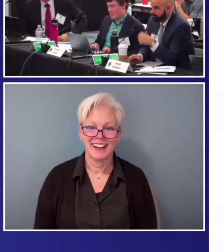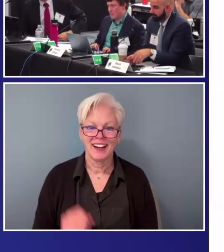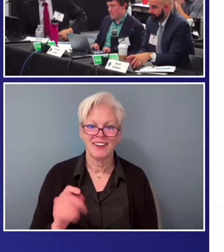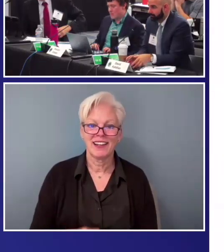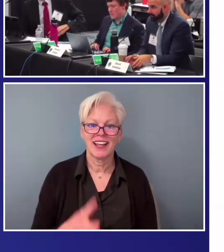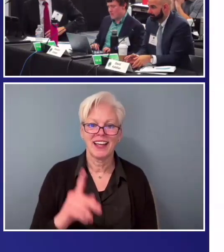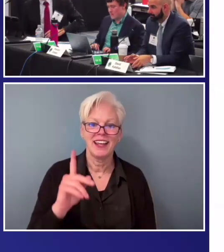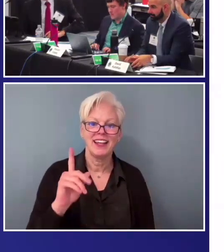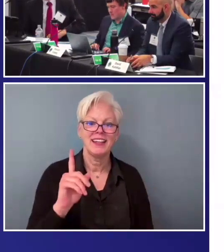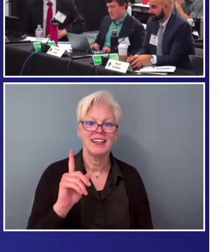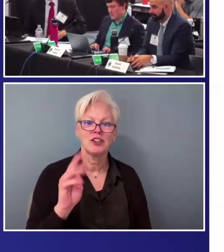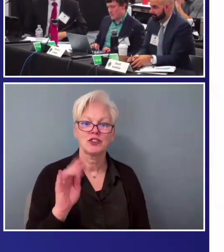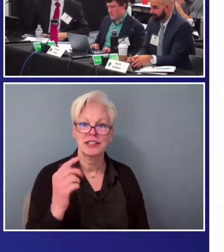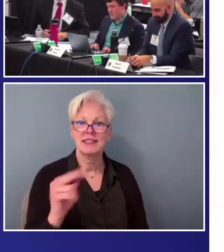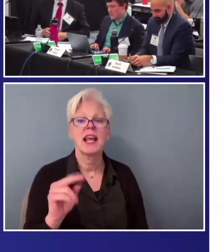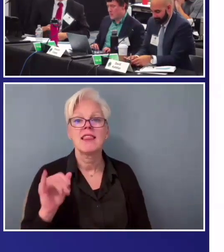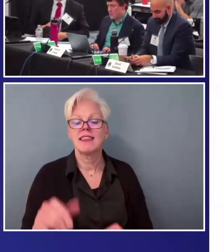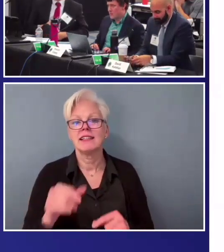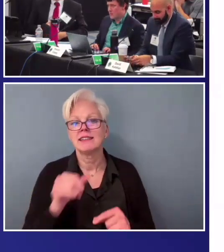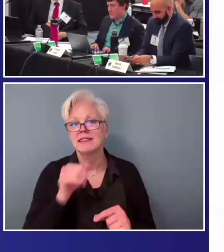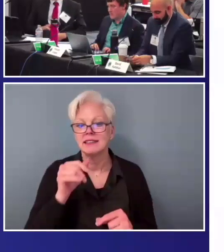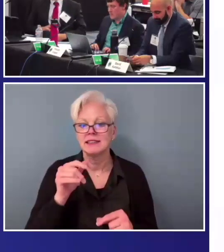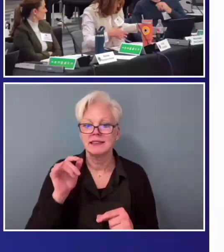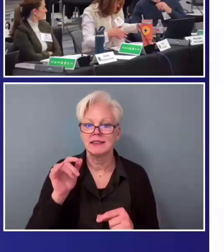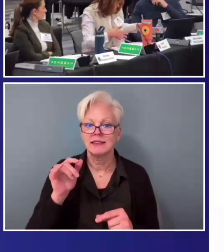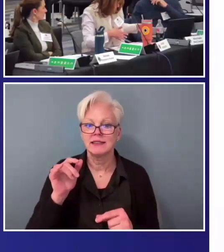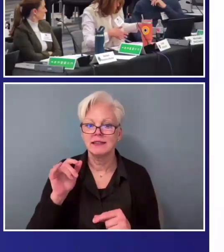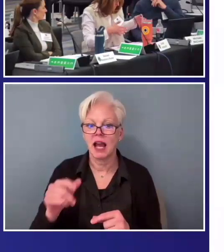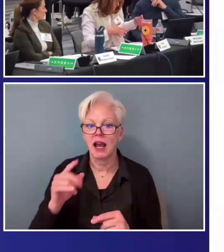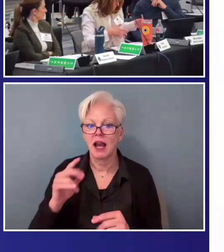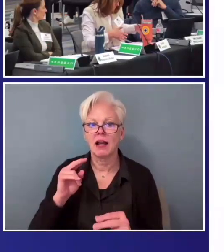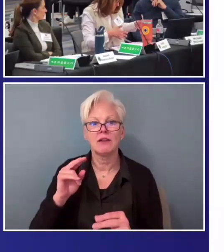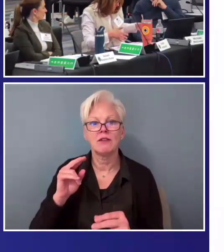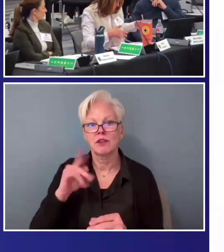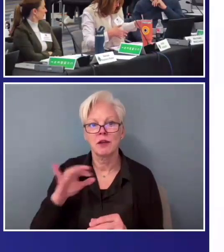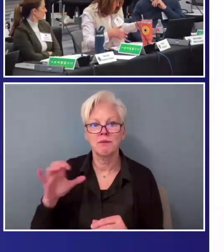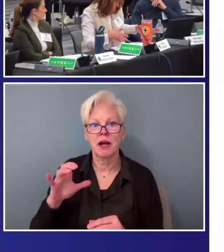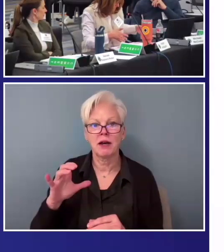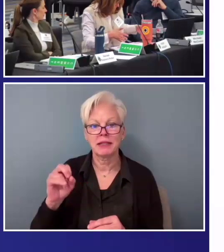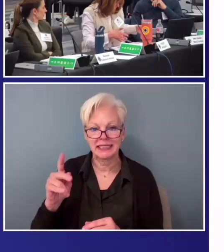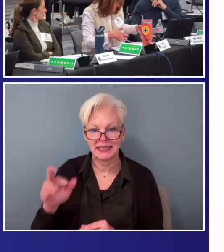the public sector. This is chair of the board and HCM working at the state financing level.